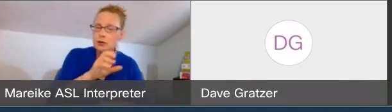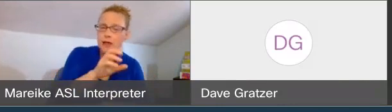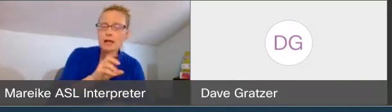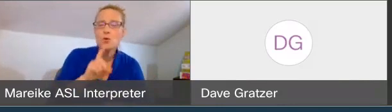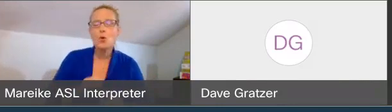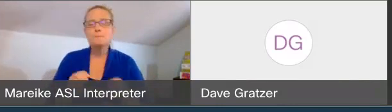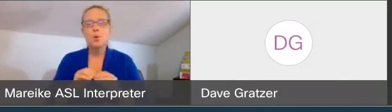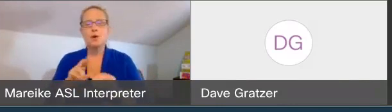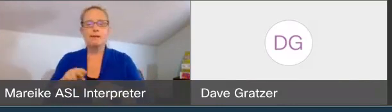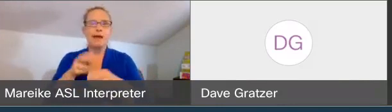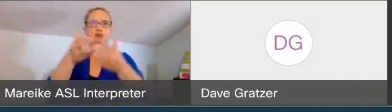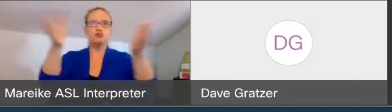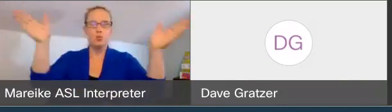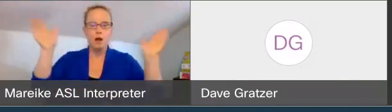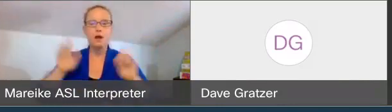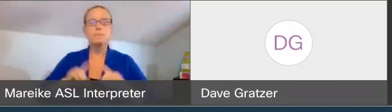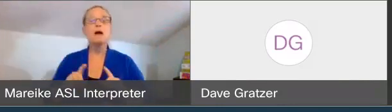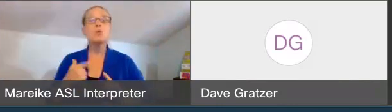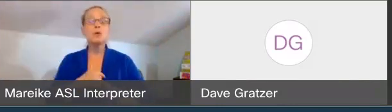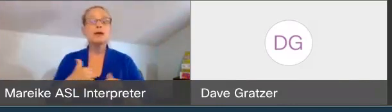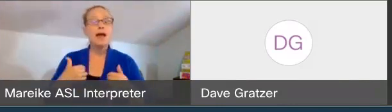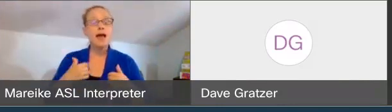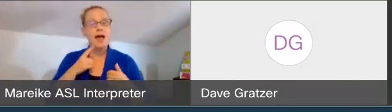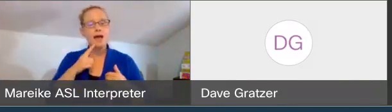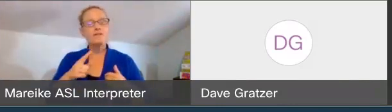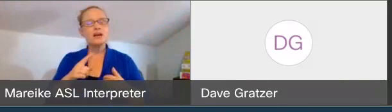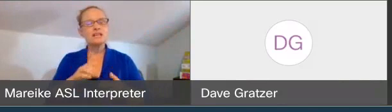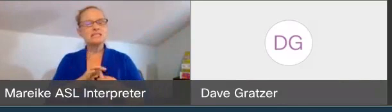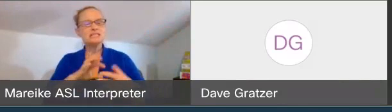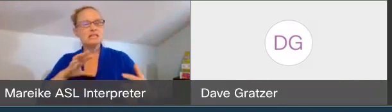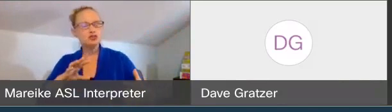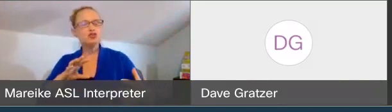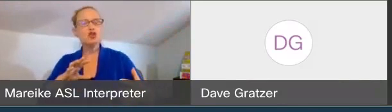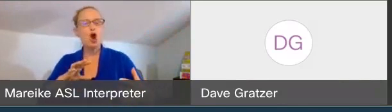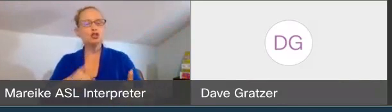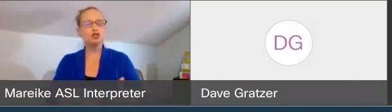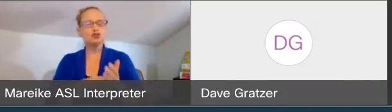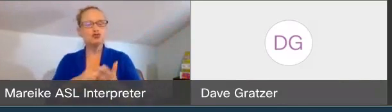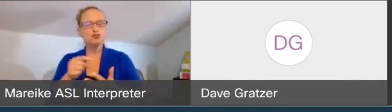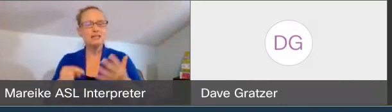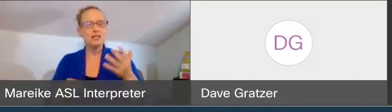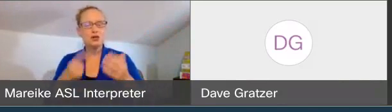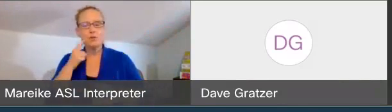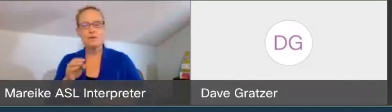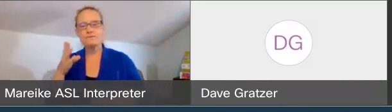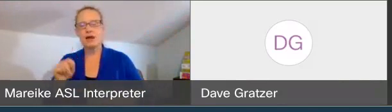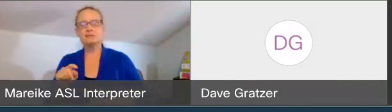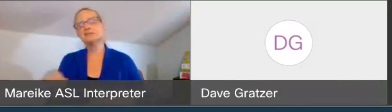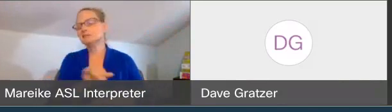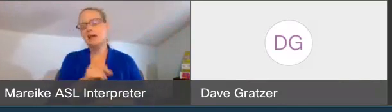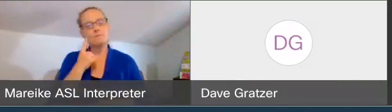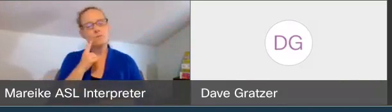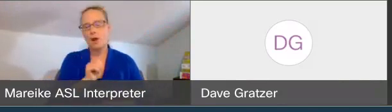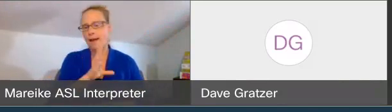nationally. So we have a set of discharge criteria for FACT that is actually the same as for ACT. And